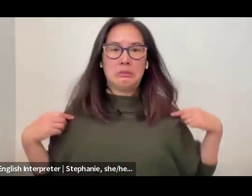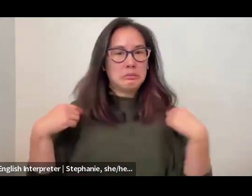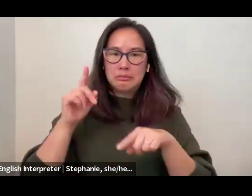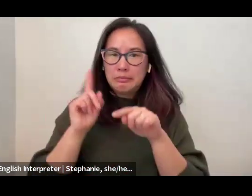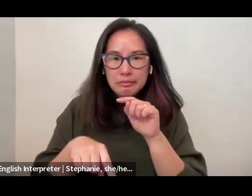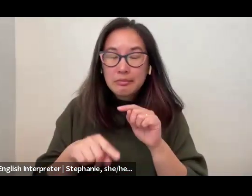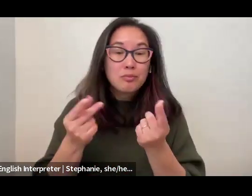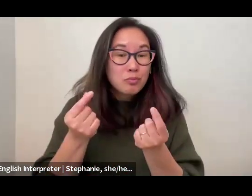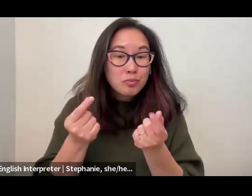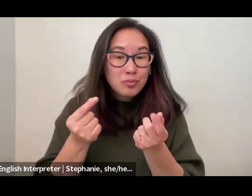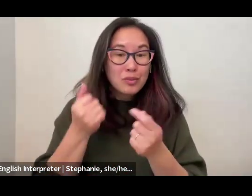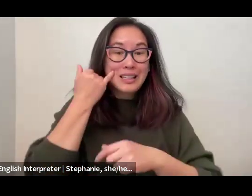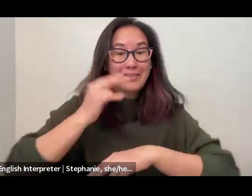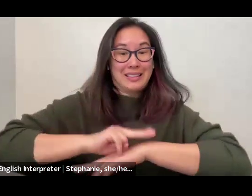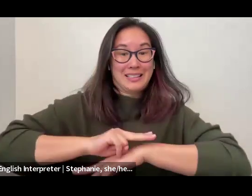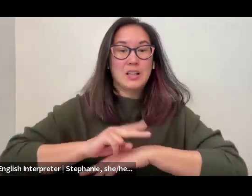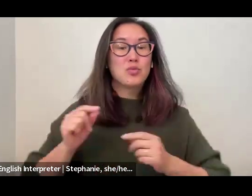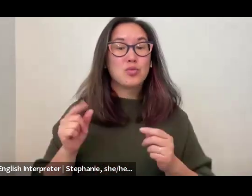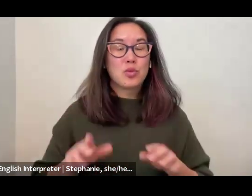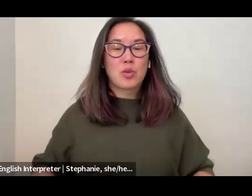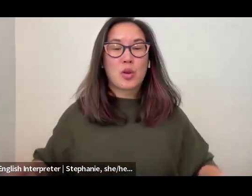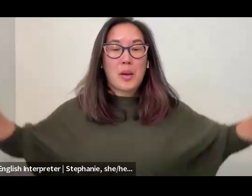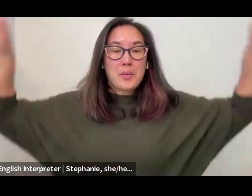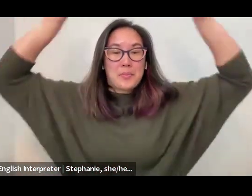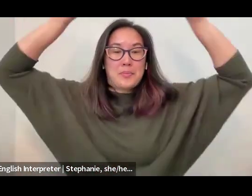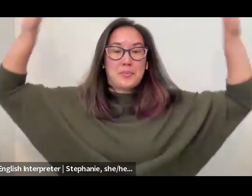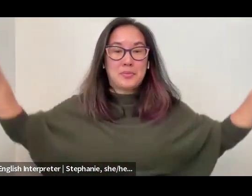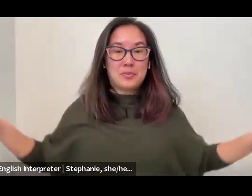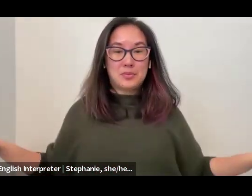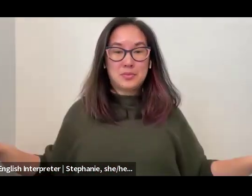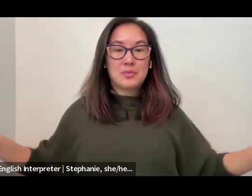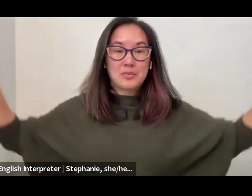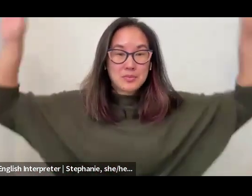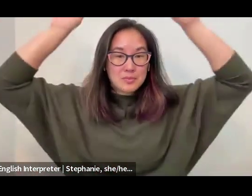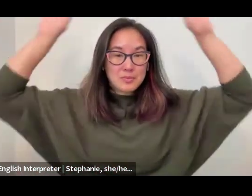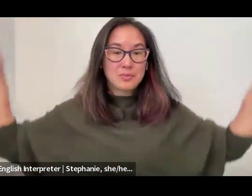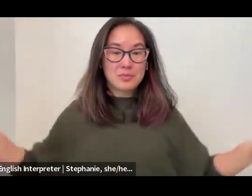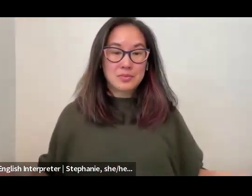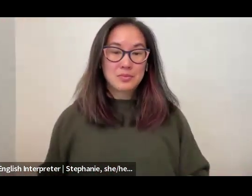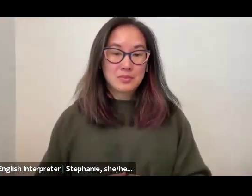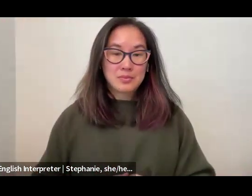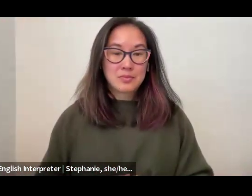But you can glide your shoulder across the surface with arms straight or bent